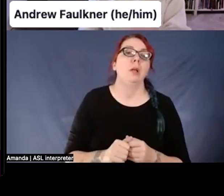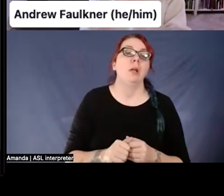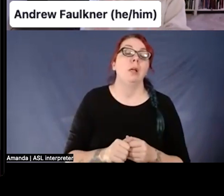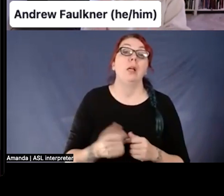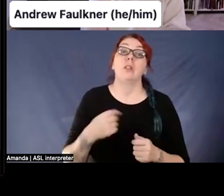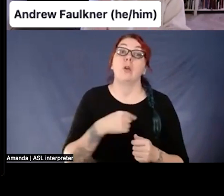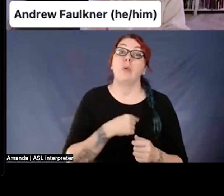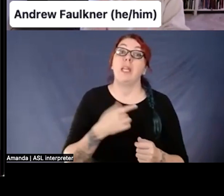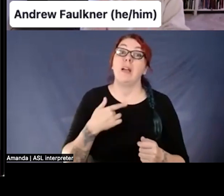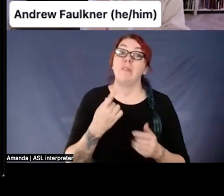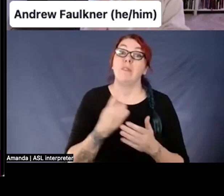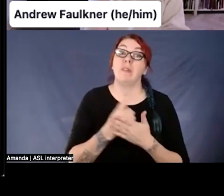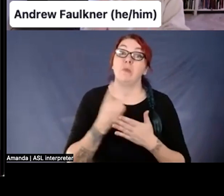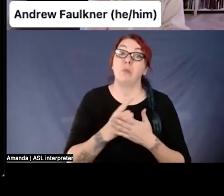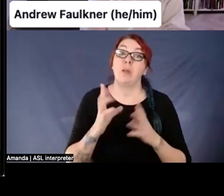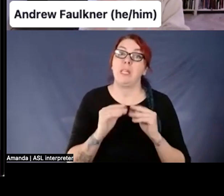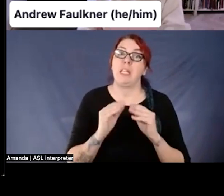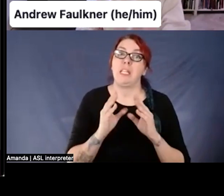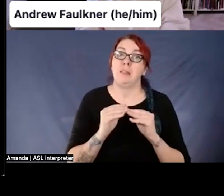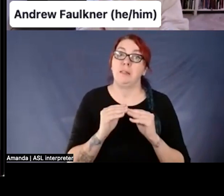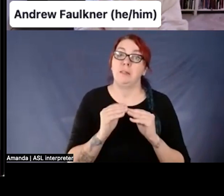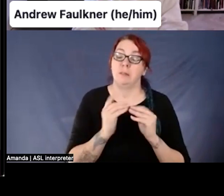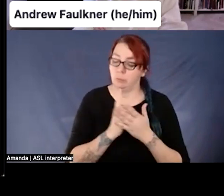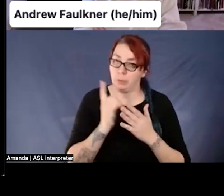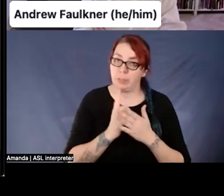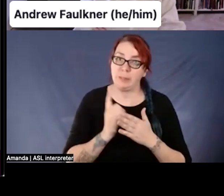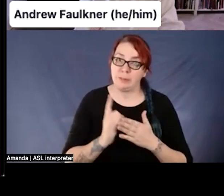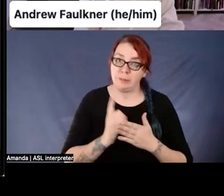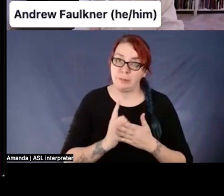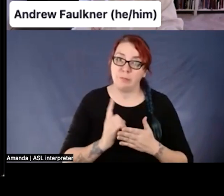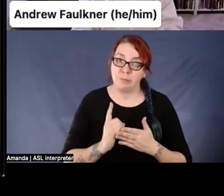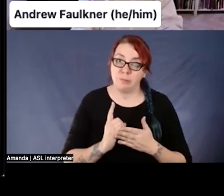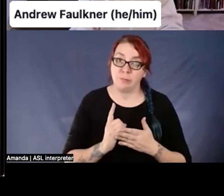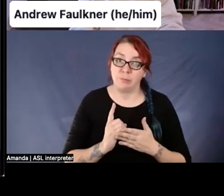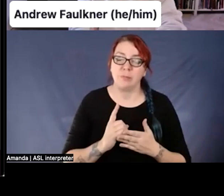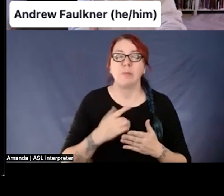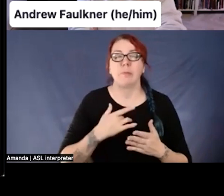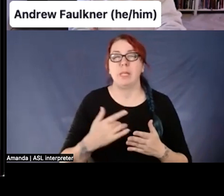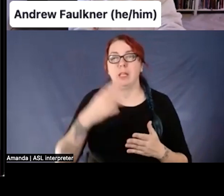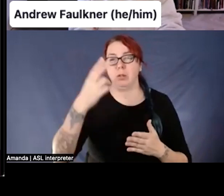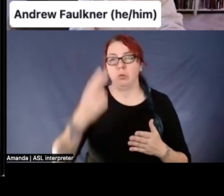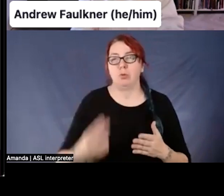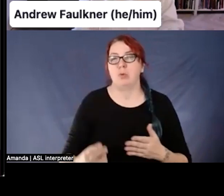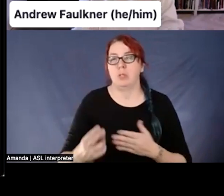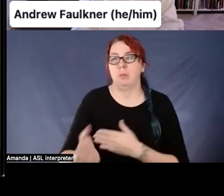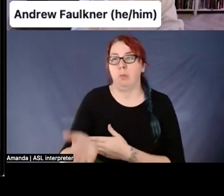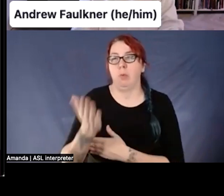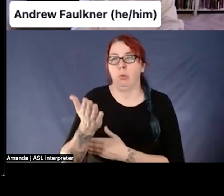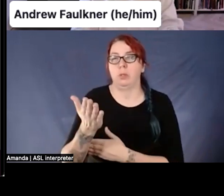have weekly standing meetings. We all get together to chat on Thursday mornings. The